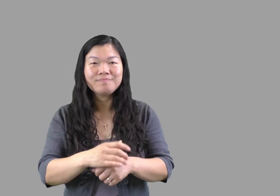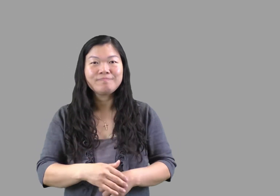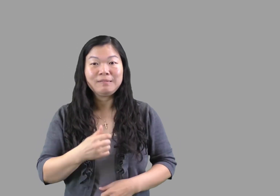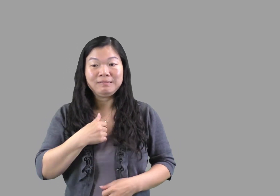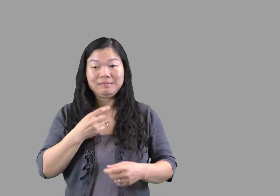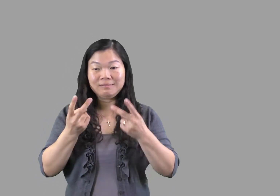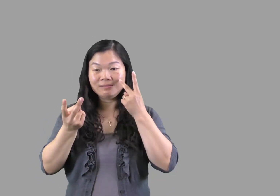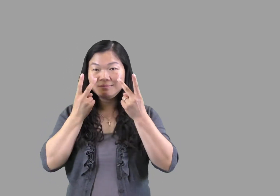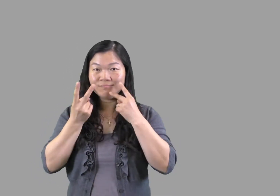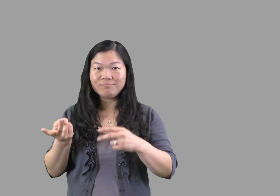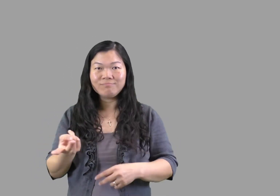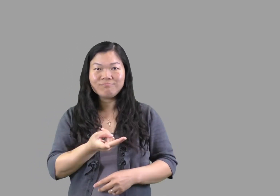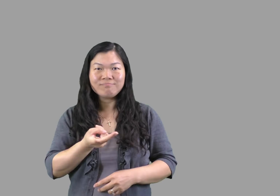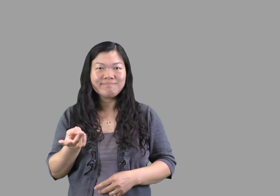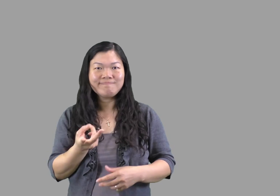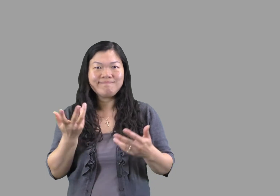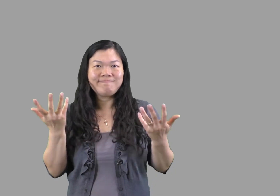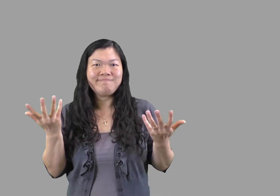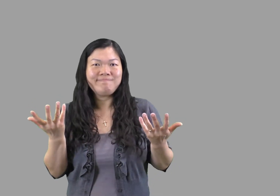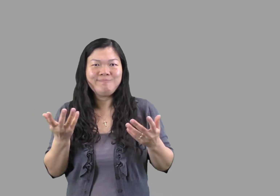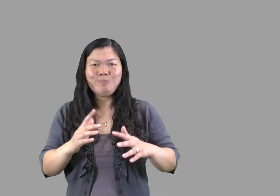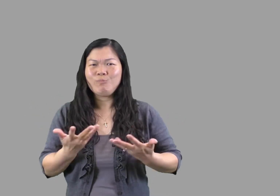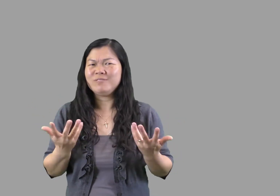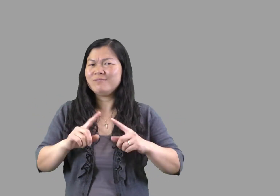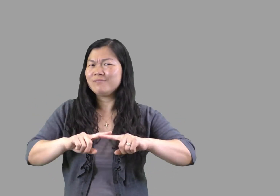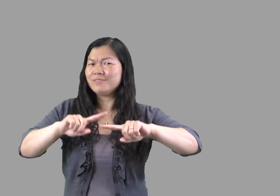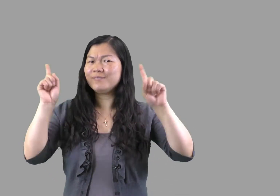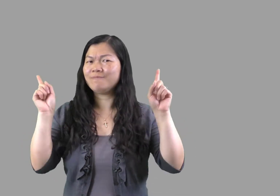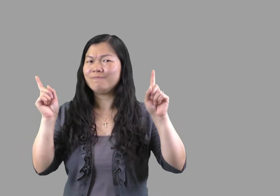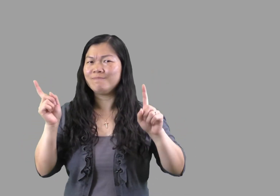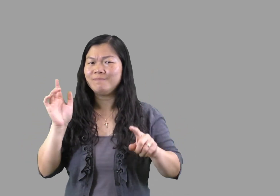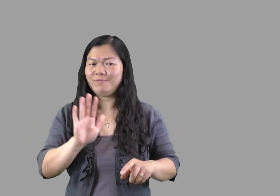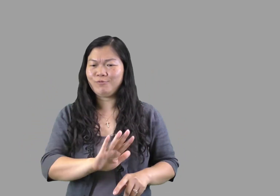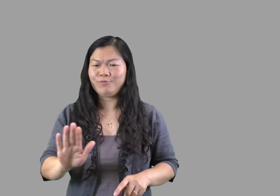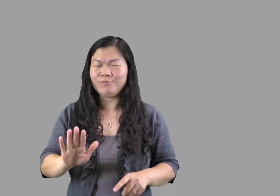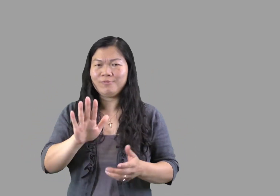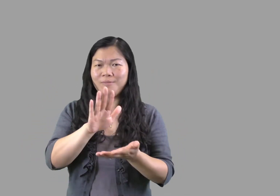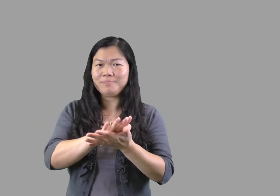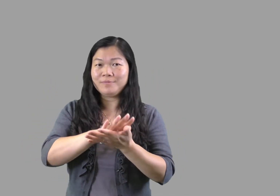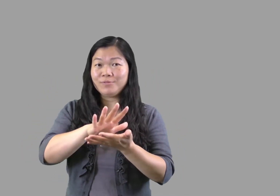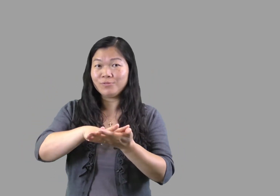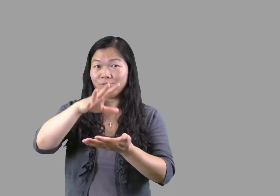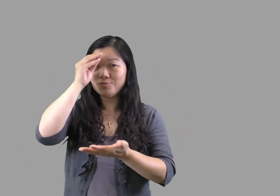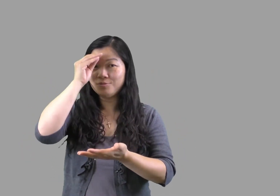I have seen the differences in their academic learning style.